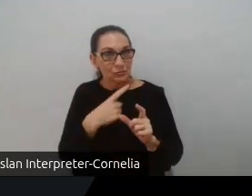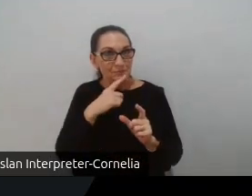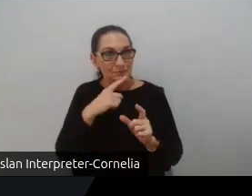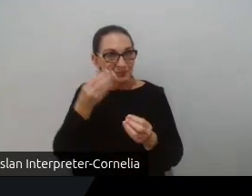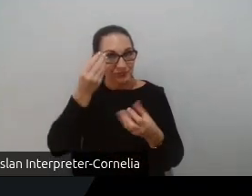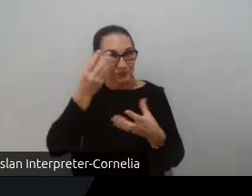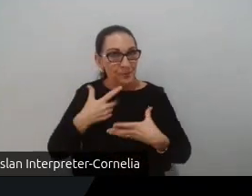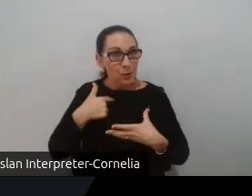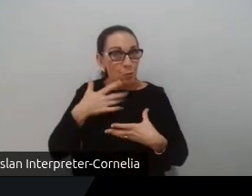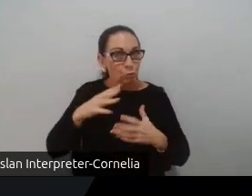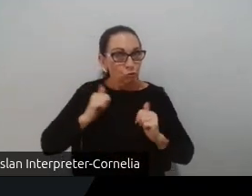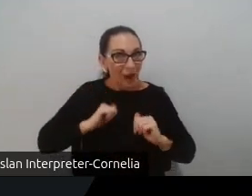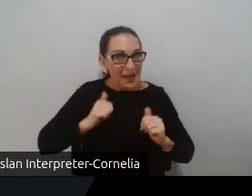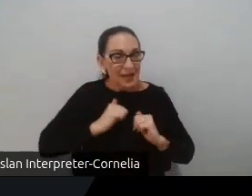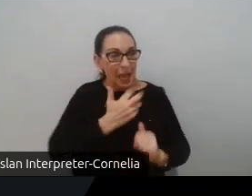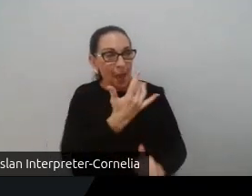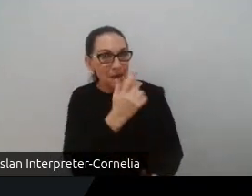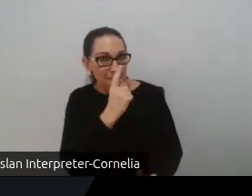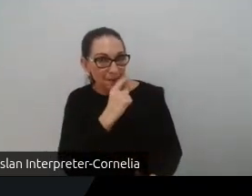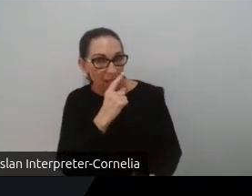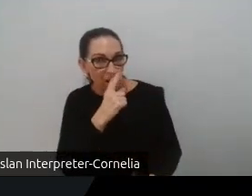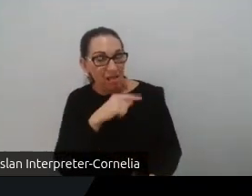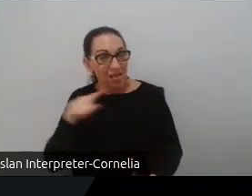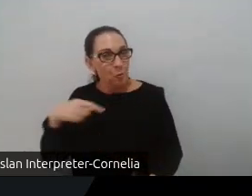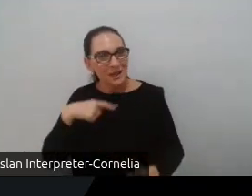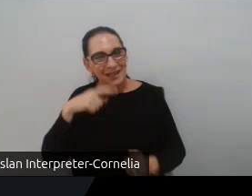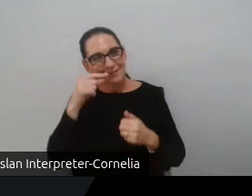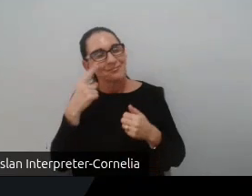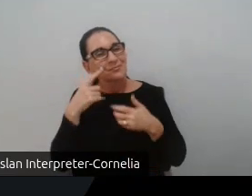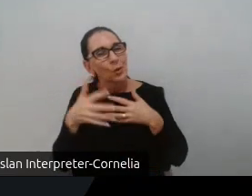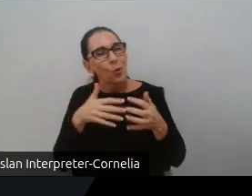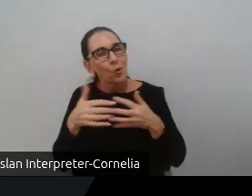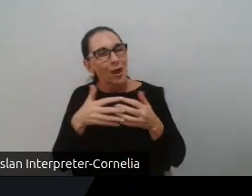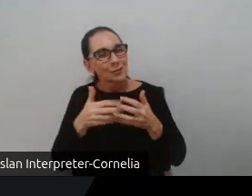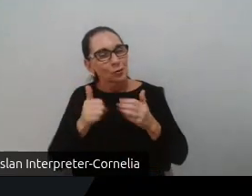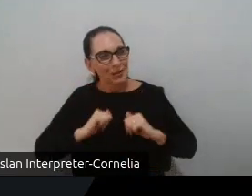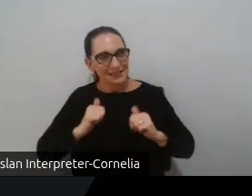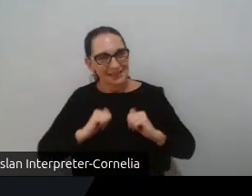trained." Uh and we'll look at setting you up with a training session. And the other thing is